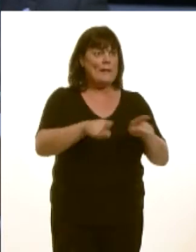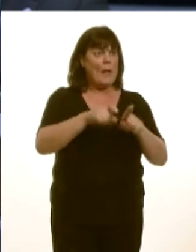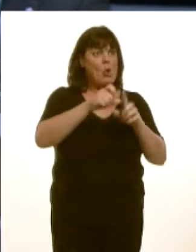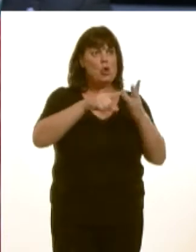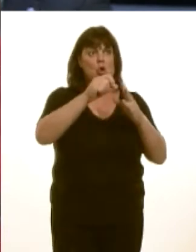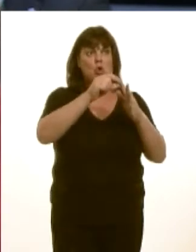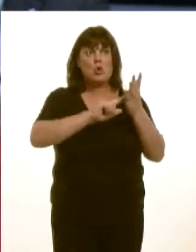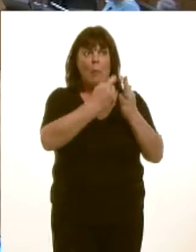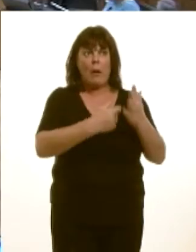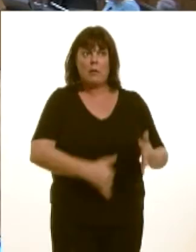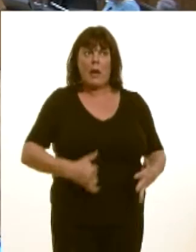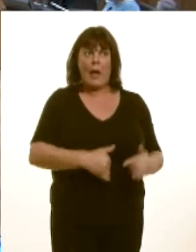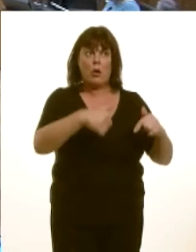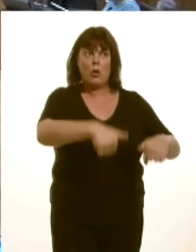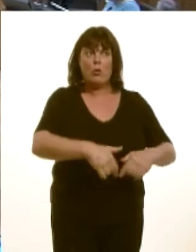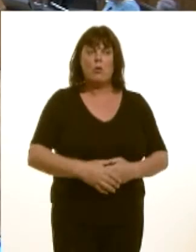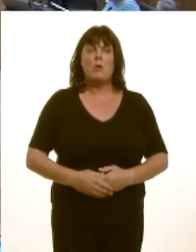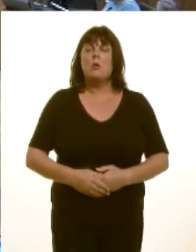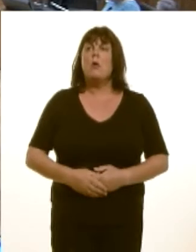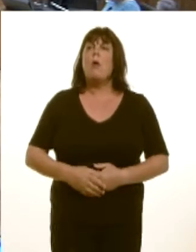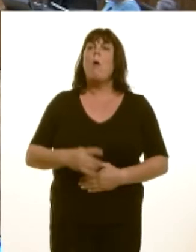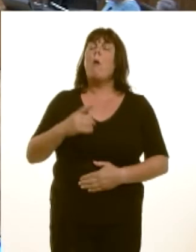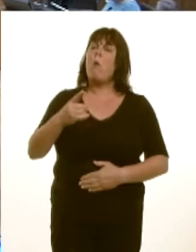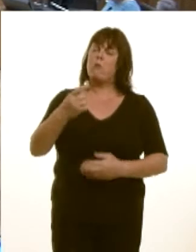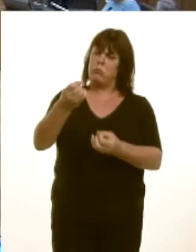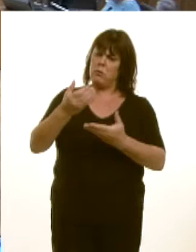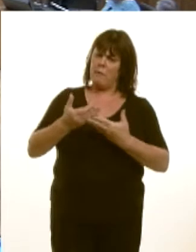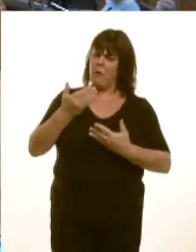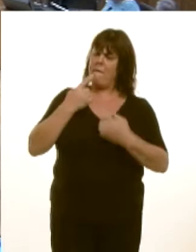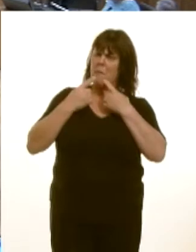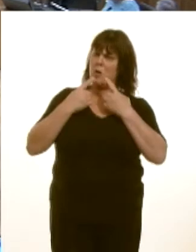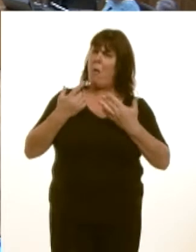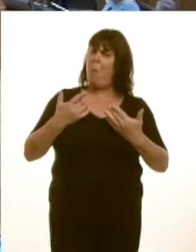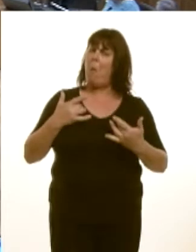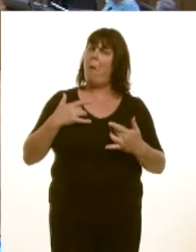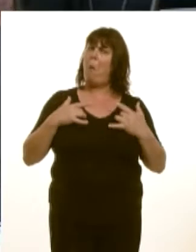Carwyn Jones: Based on the figures that the leader of the Liberal Democrats has provided, I think that this is something that needs to be looked at.